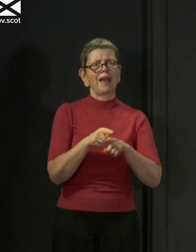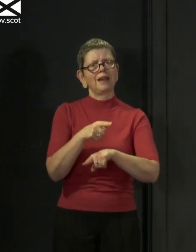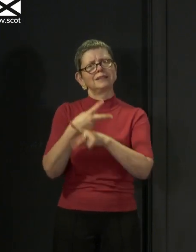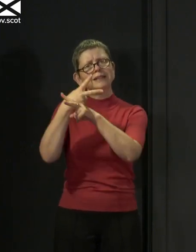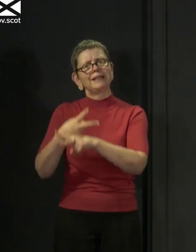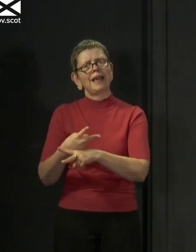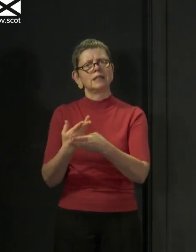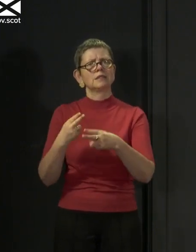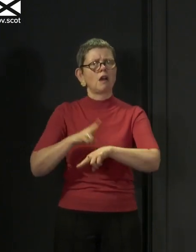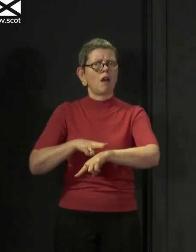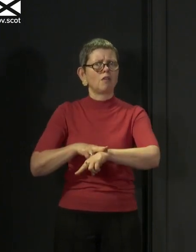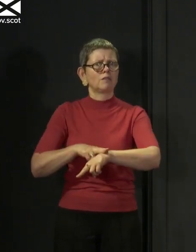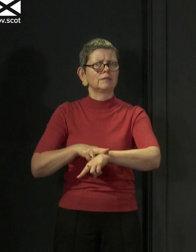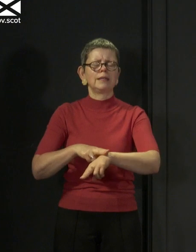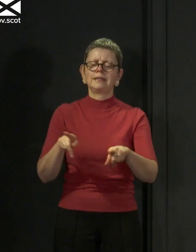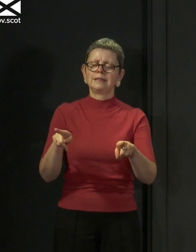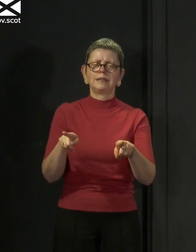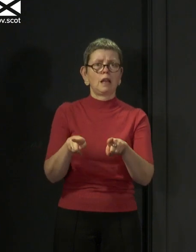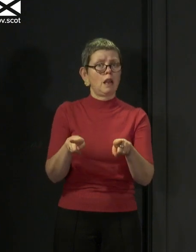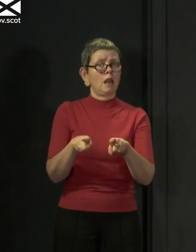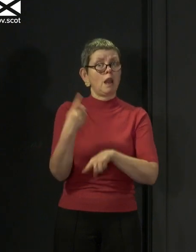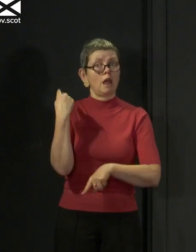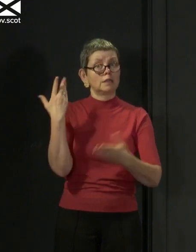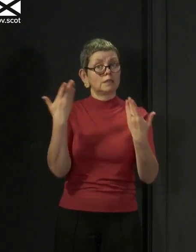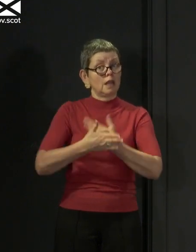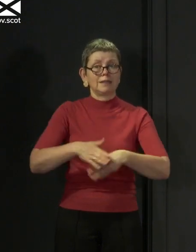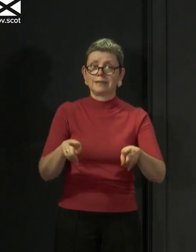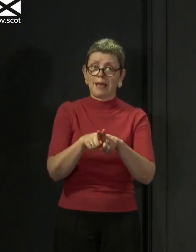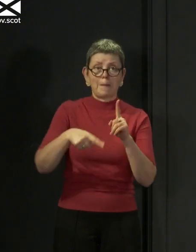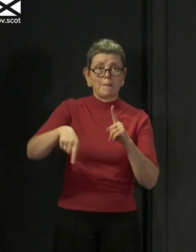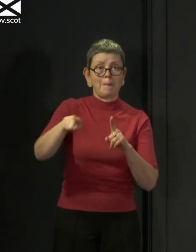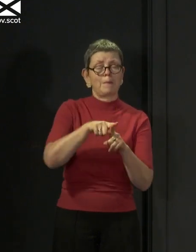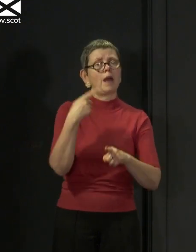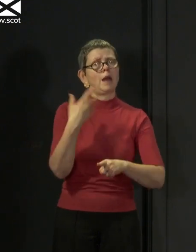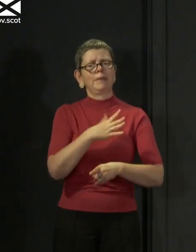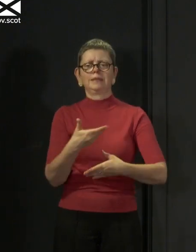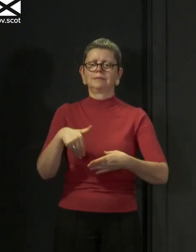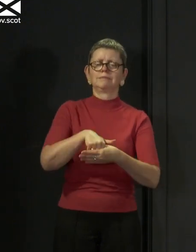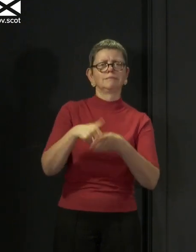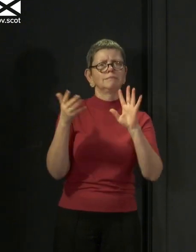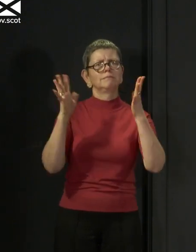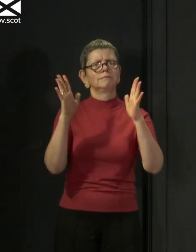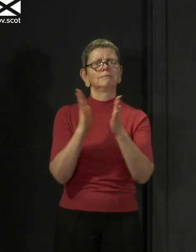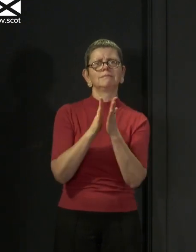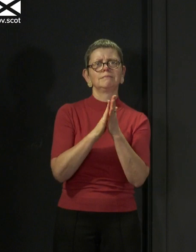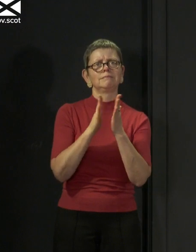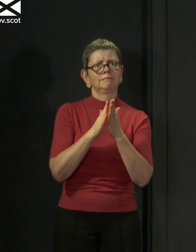night I, like so many others, joined in the applause at 8 o'clock. It has become a very